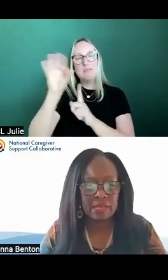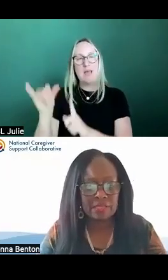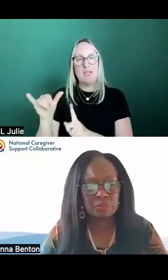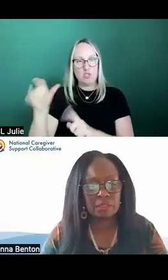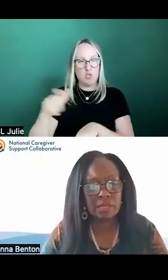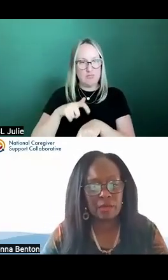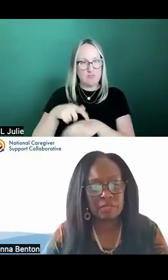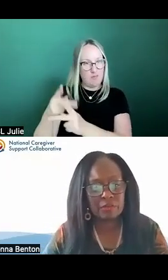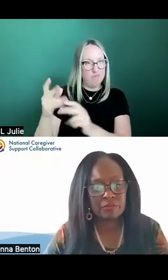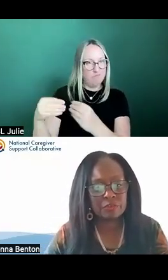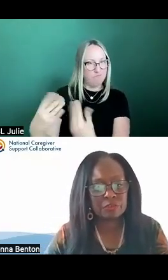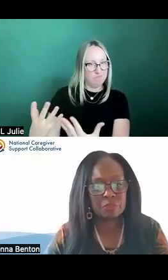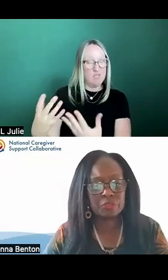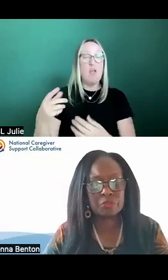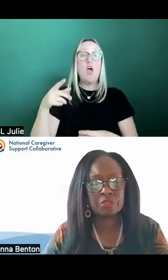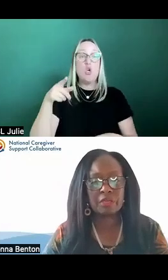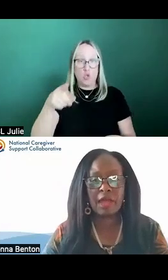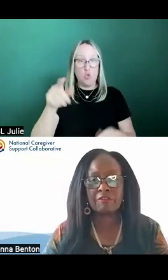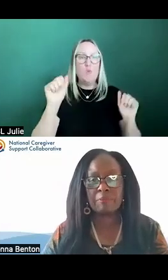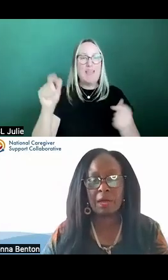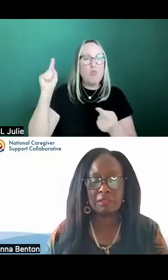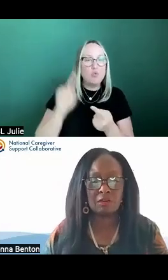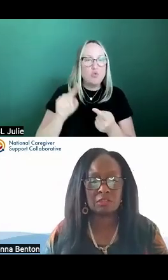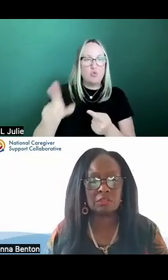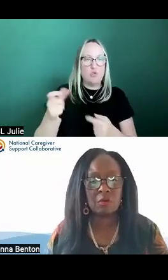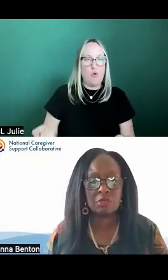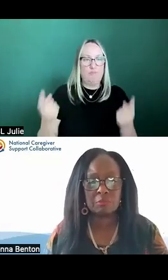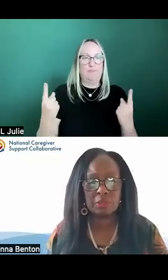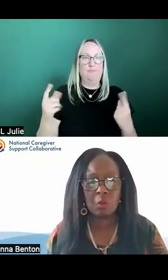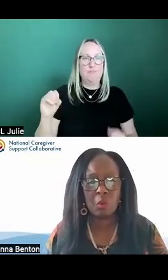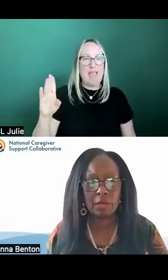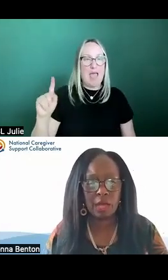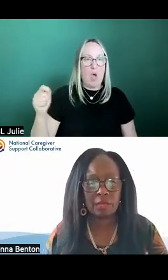this will allow caregivers to reduce their out-of-pocket costs which can be quite high